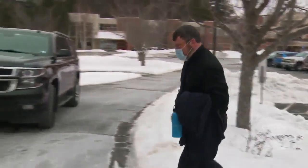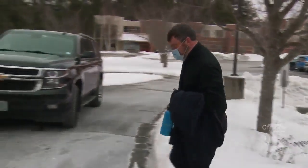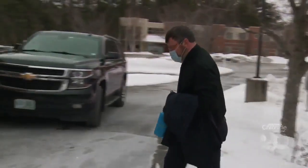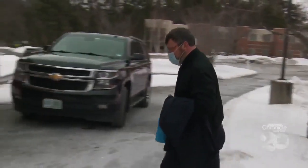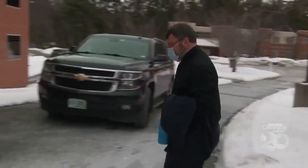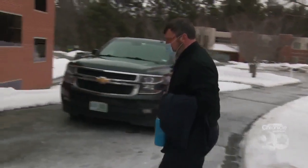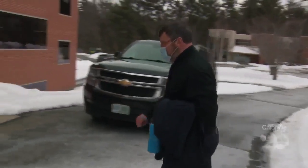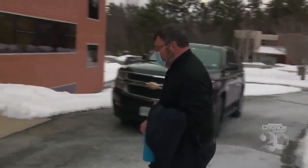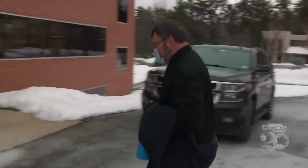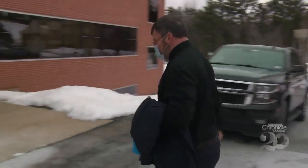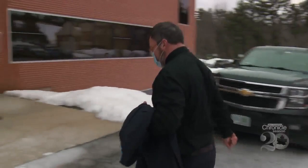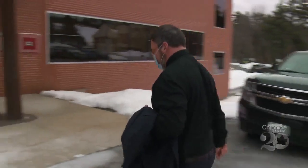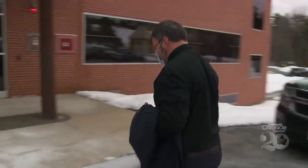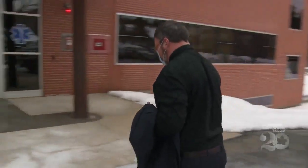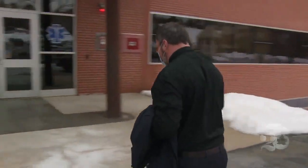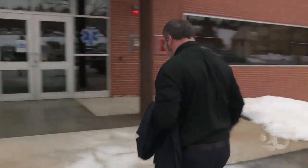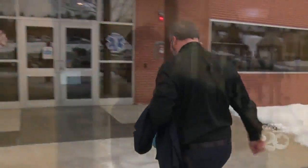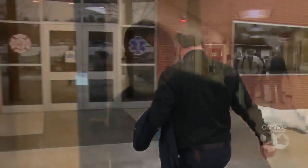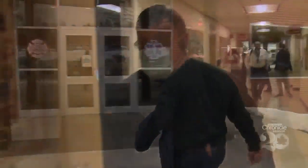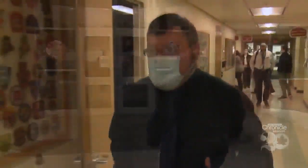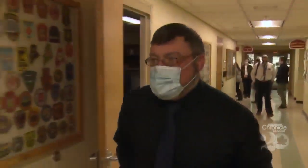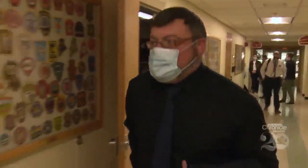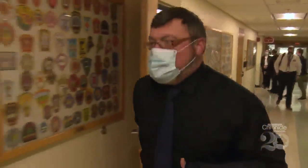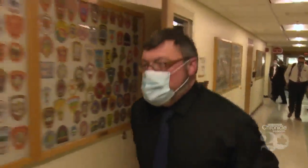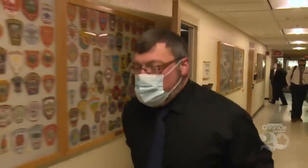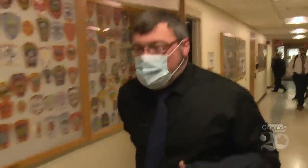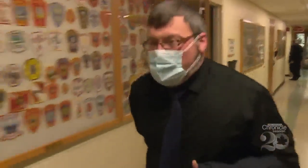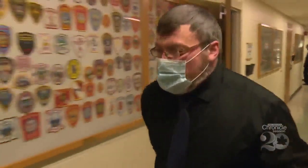ABOUT THE CHALLENGES THAT HE FACES TRYING TO GET THE GOVERNOR’S MESSAGE OUT.